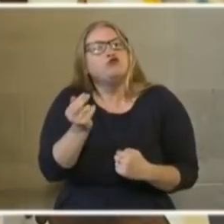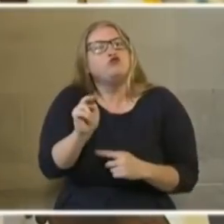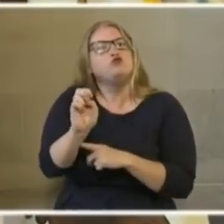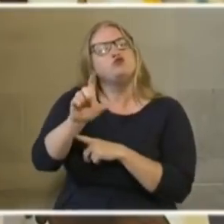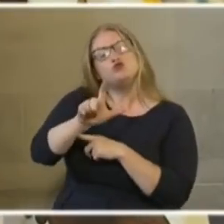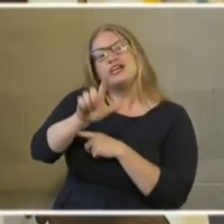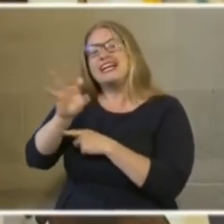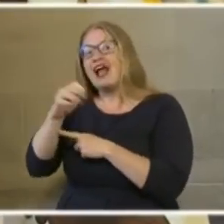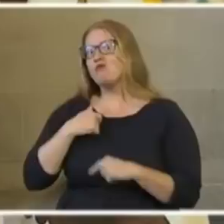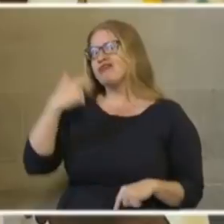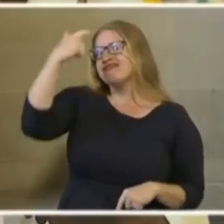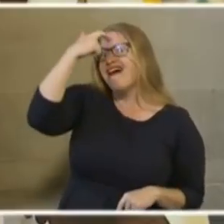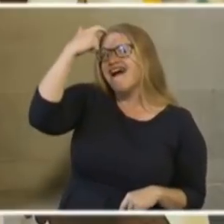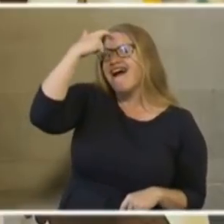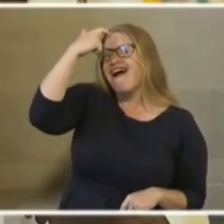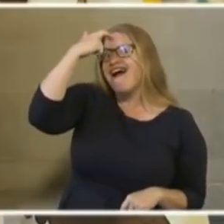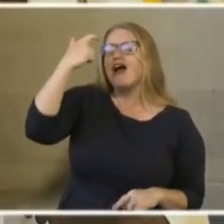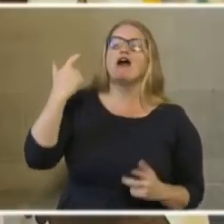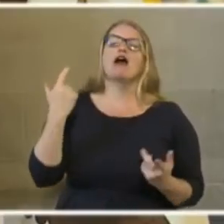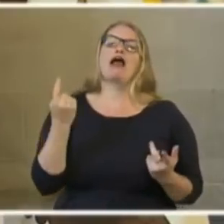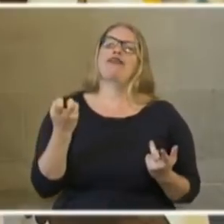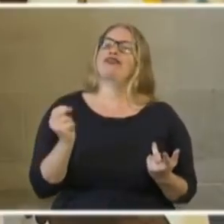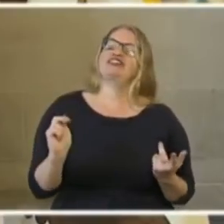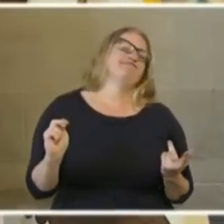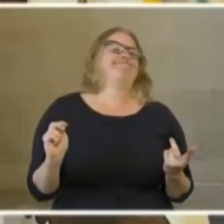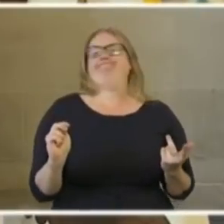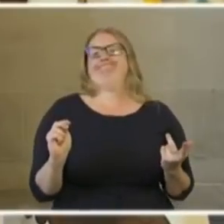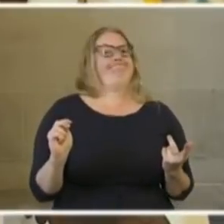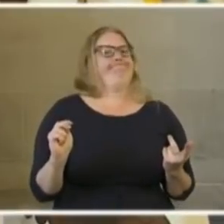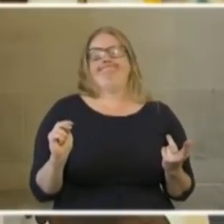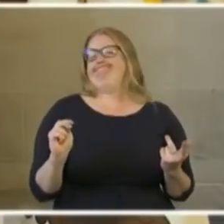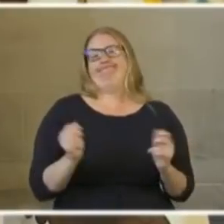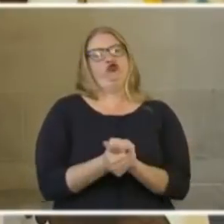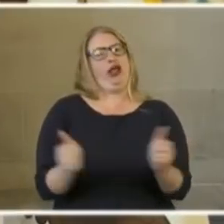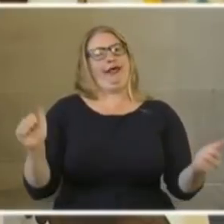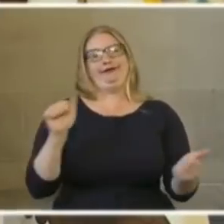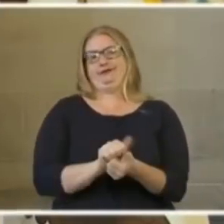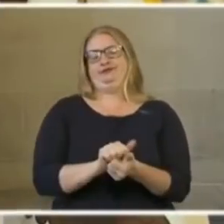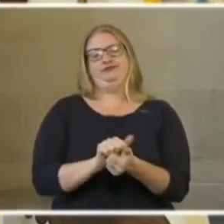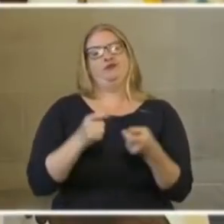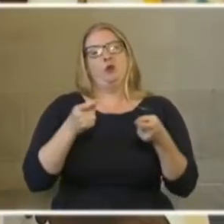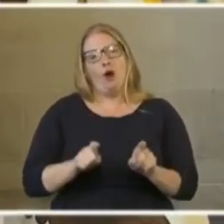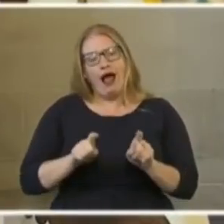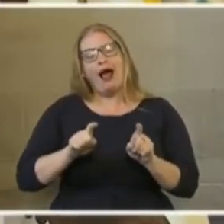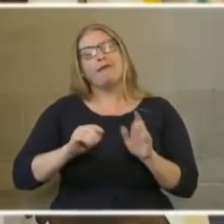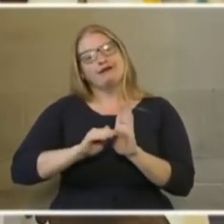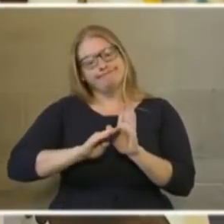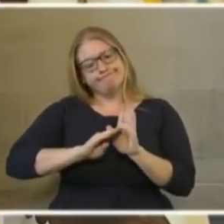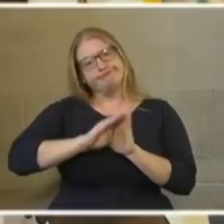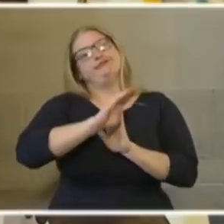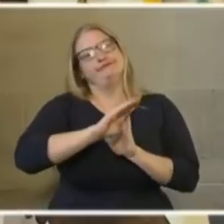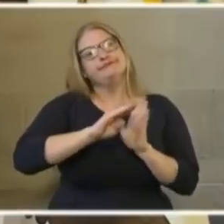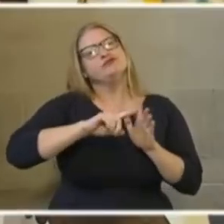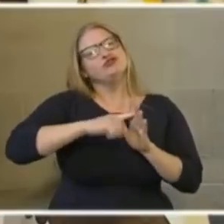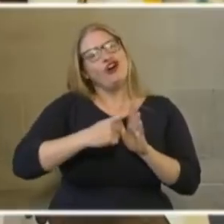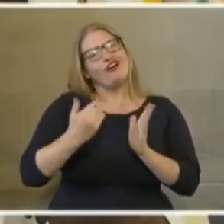A VARIANCE. WE WERE PLANNING TO ALLOW BUSINESSES TO REOPEN AS EARLY AS JUNE 29th. AND THEN